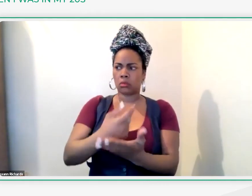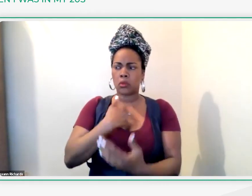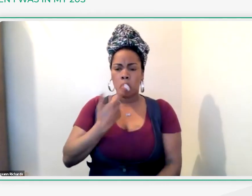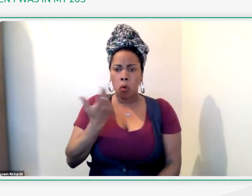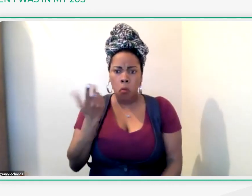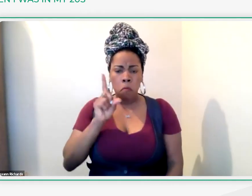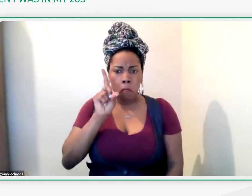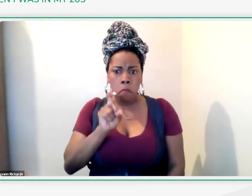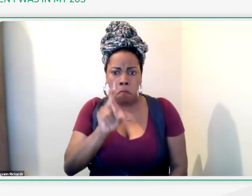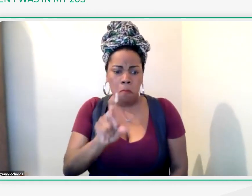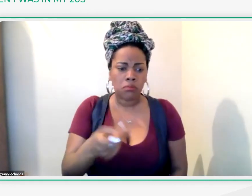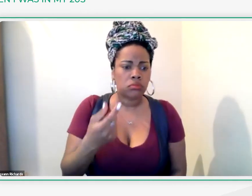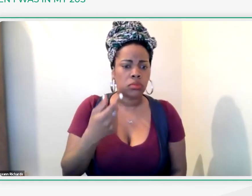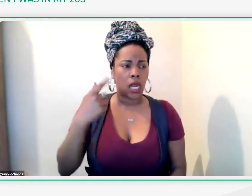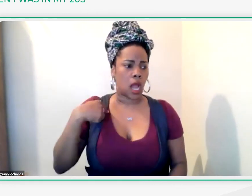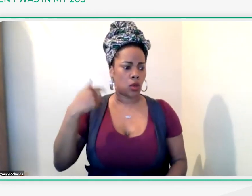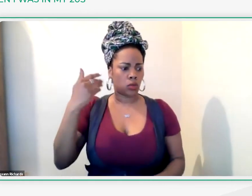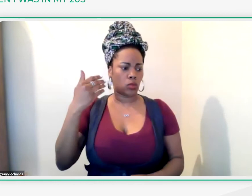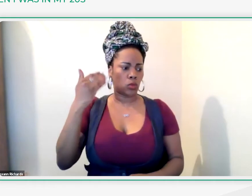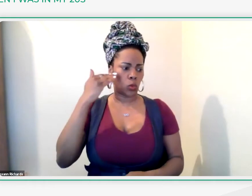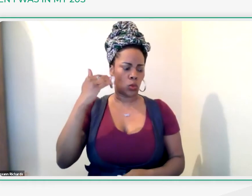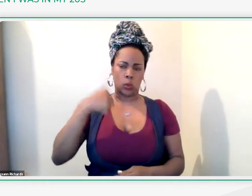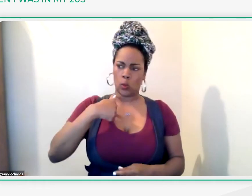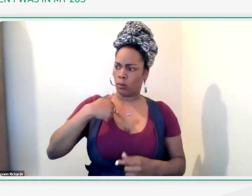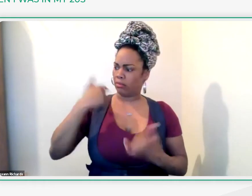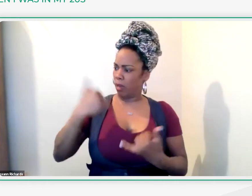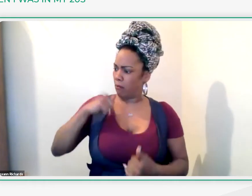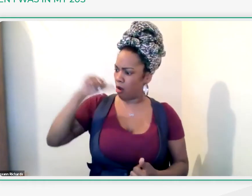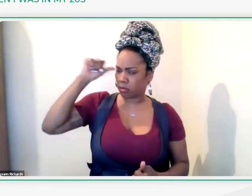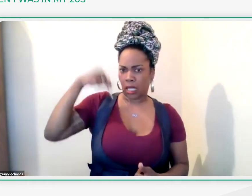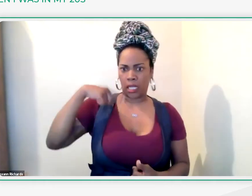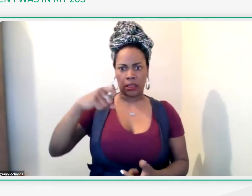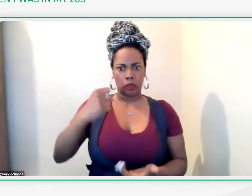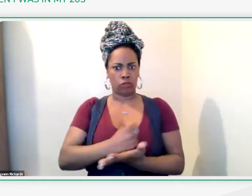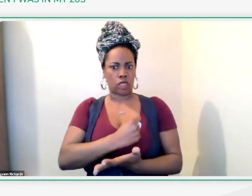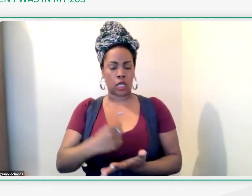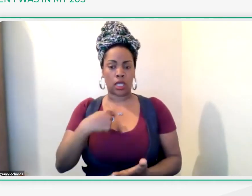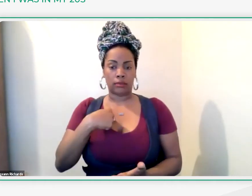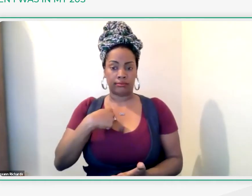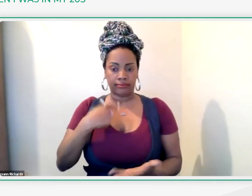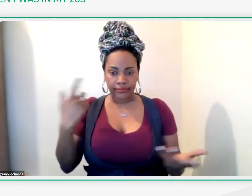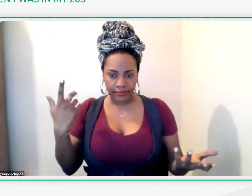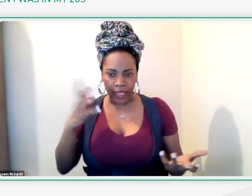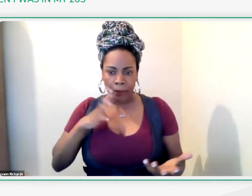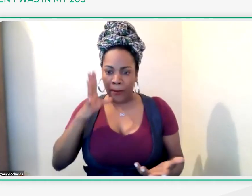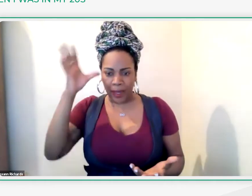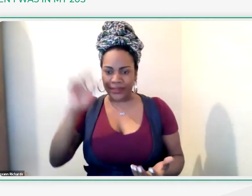And there was one that was credit cards. So I went over.\N(FROM THE OTHER---- No.\NI was 18,\Nat the time,\Njust got to college.\NI went ahead and got that credit card.\N)\N251 And I was like, “You know, I'm in college.